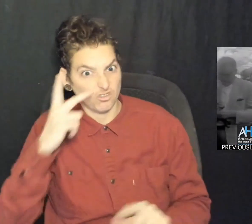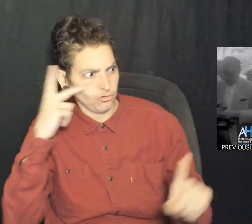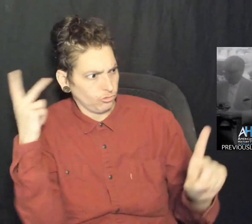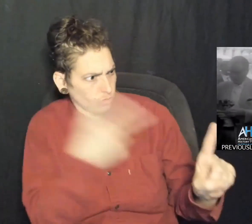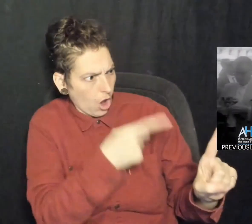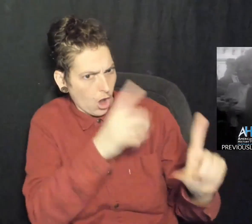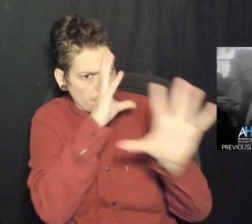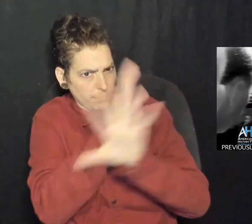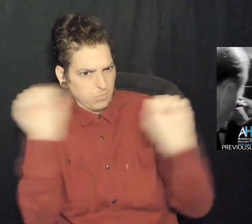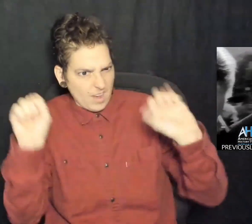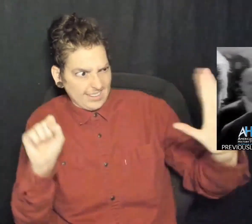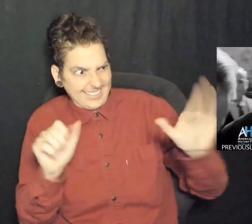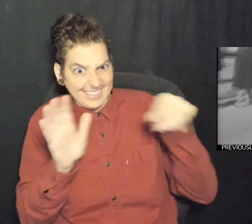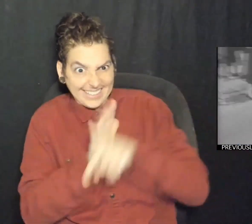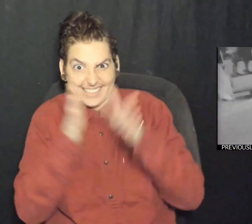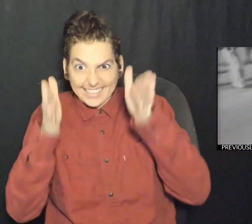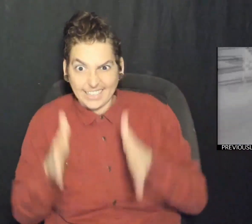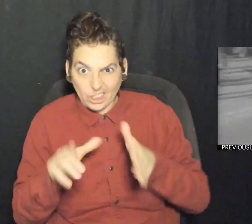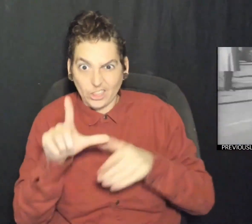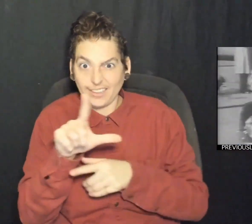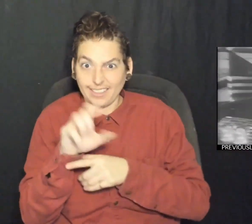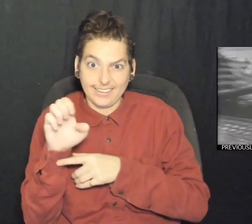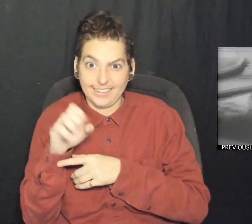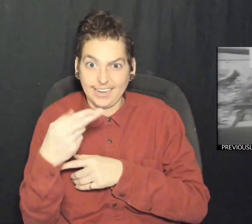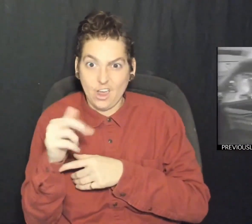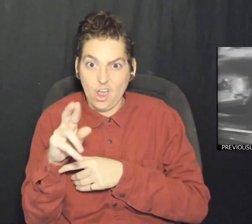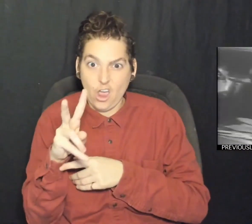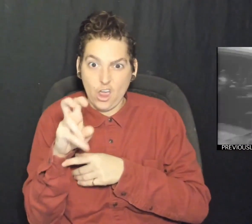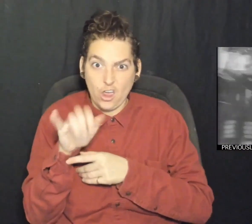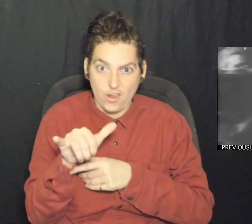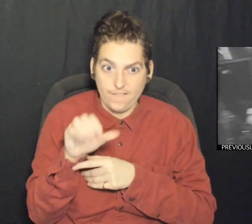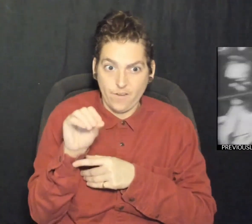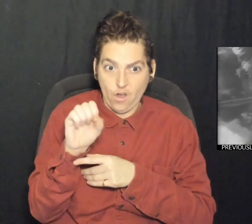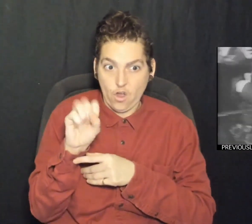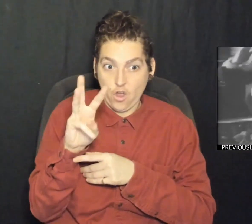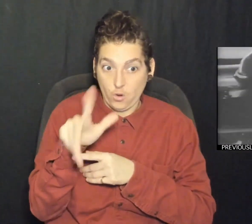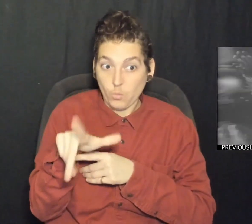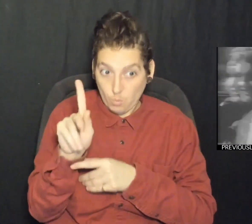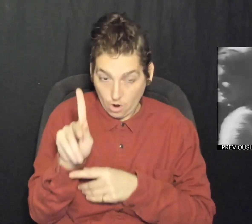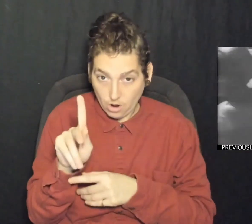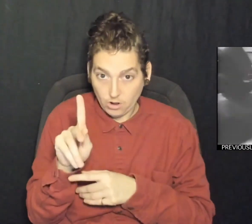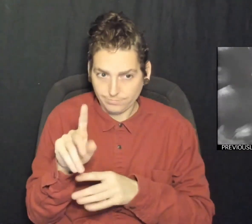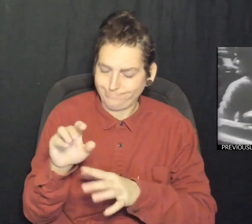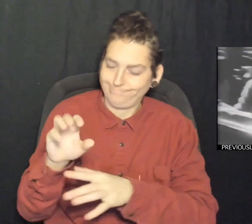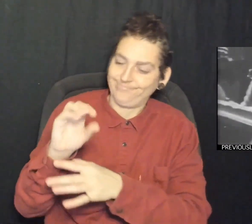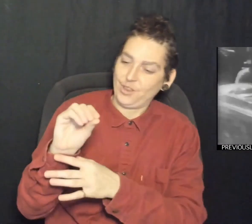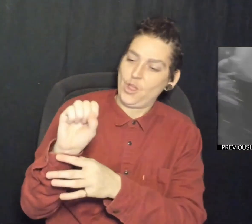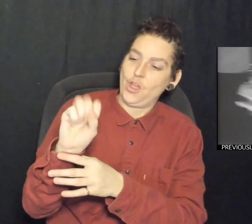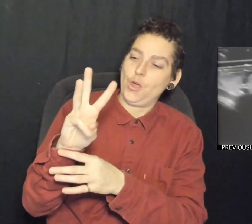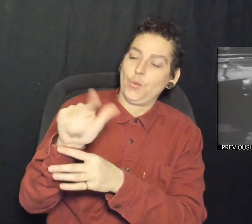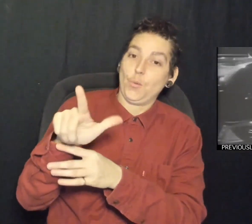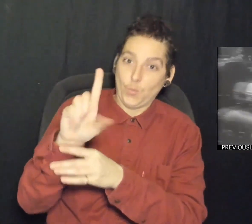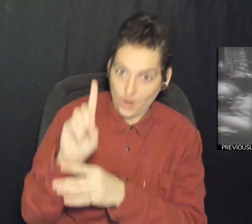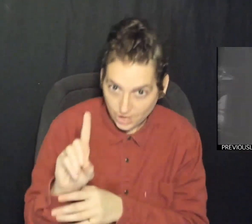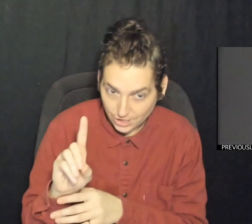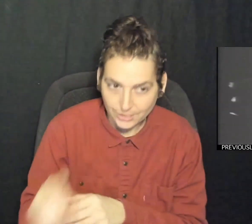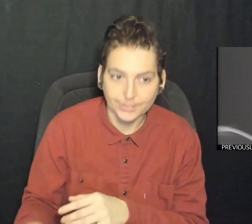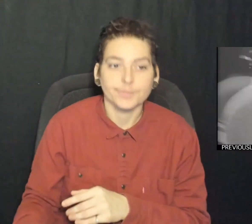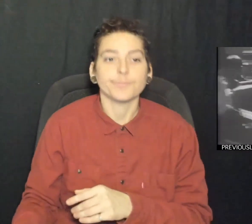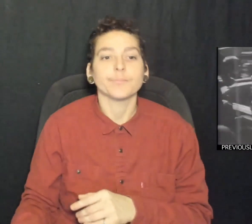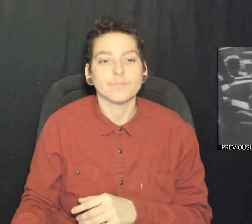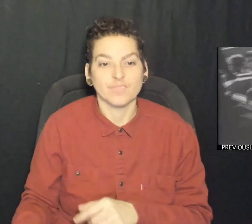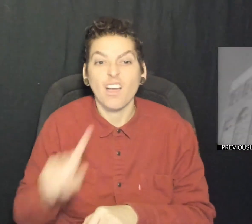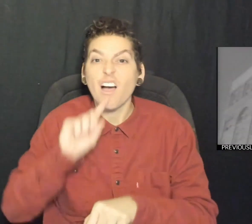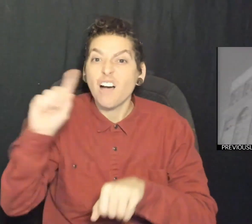to kill President Kennedy a Nicaraguan claiming he saw the president's killer Lee Harvey Oswald